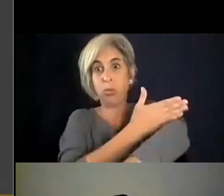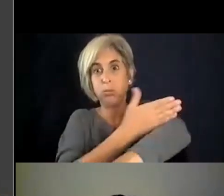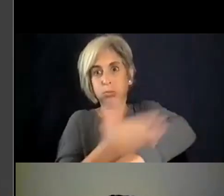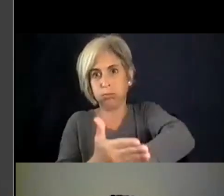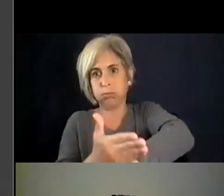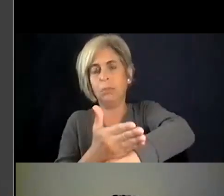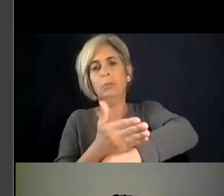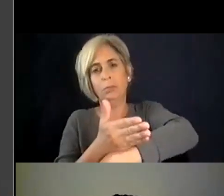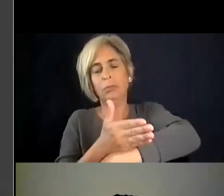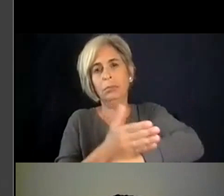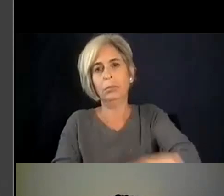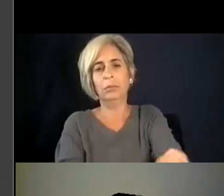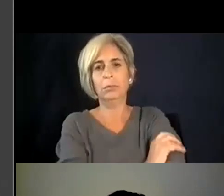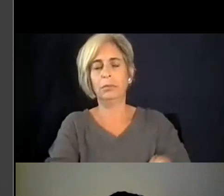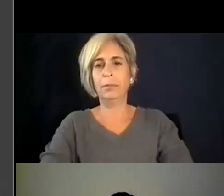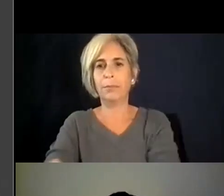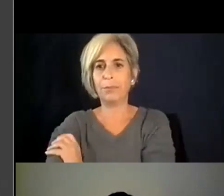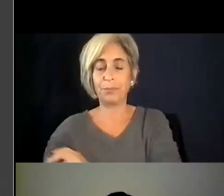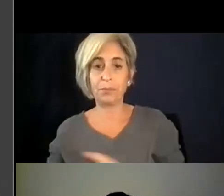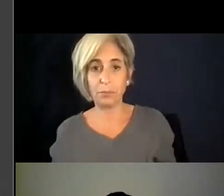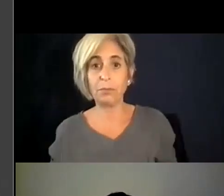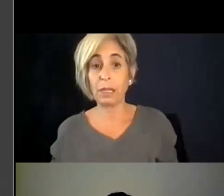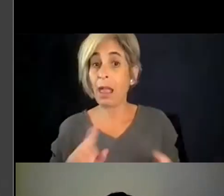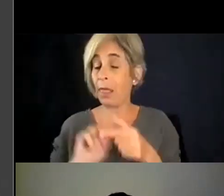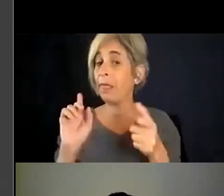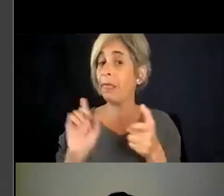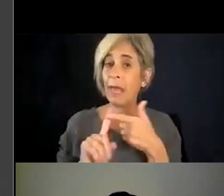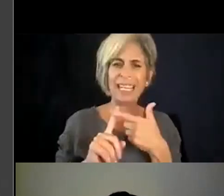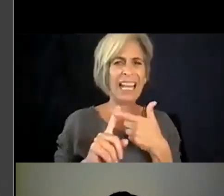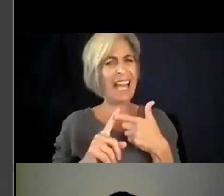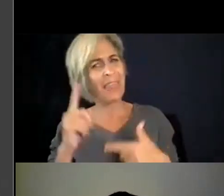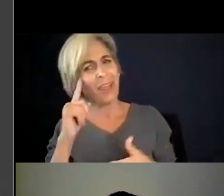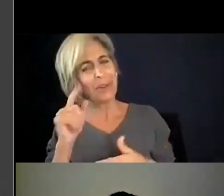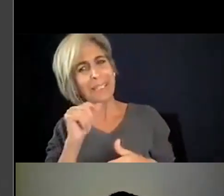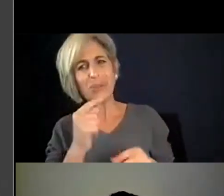Acknowledging that something wasn't quite right was quite literally the